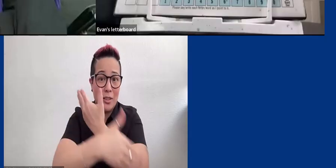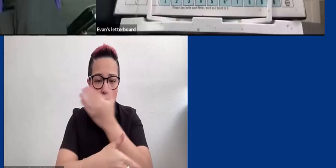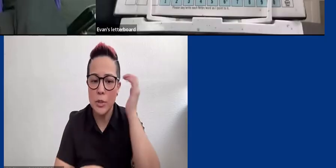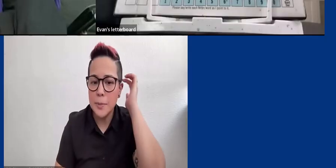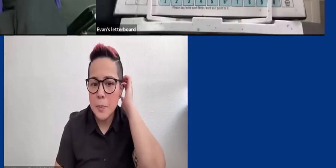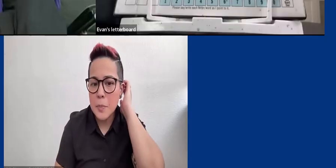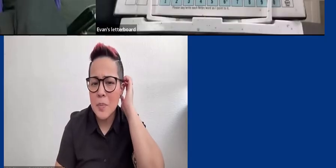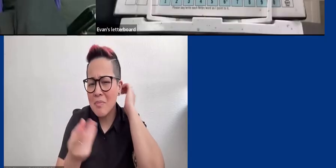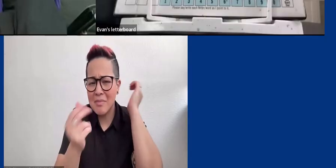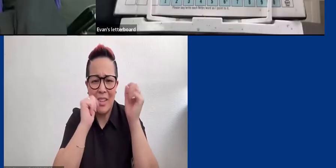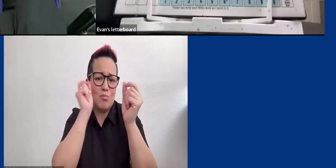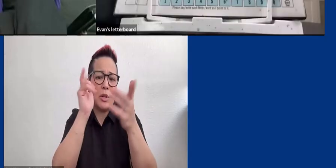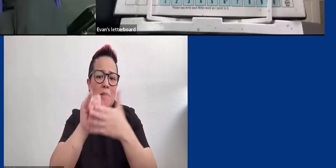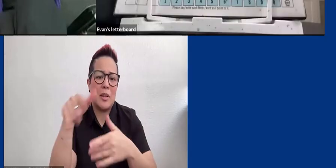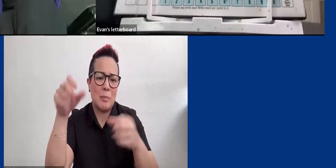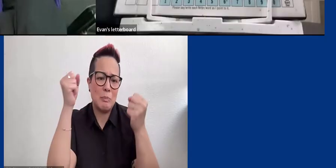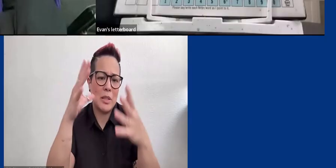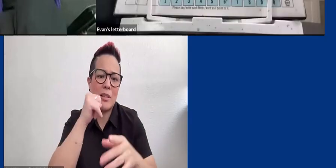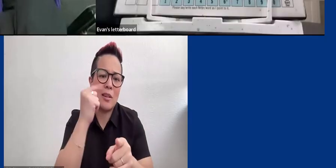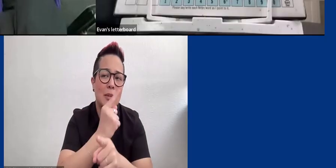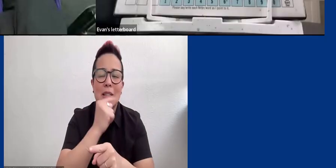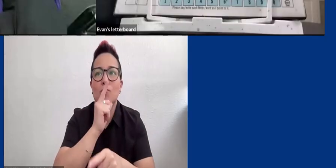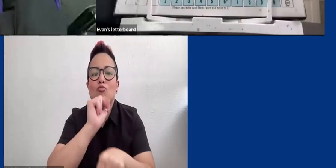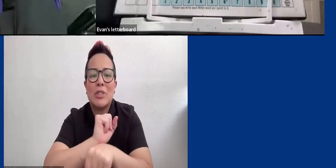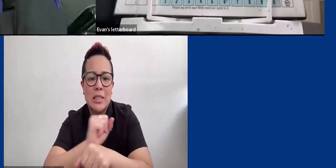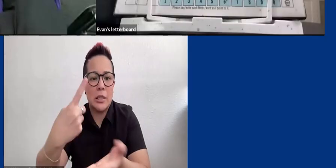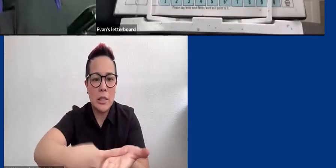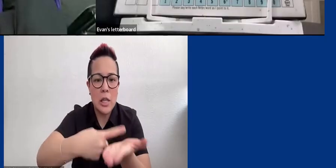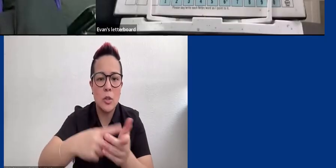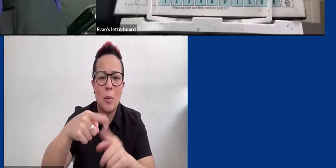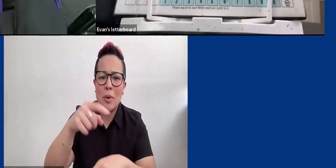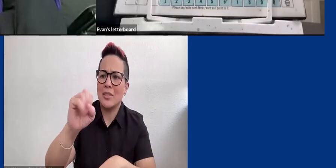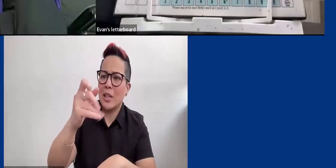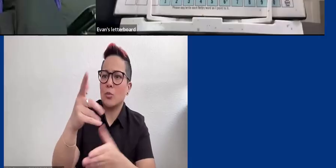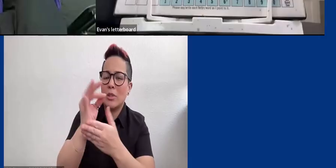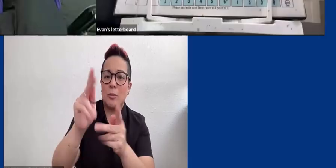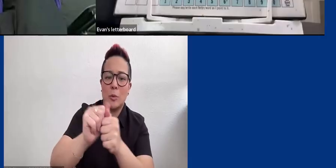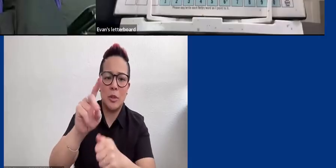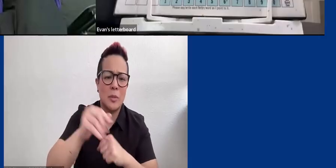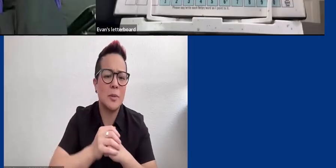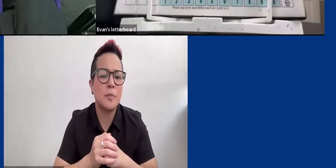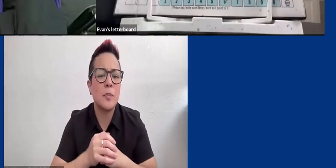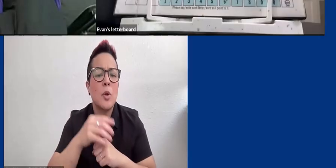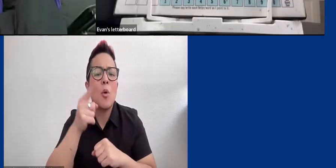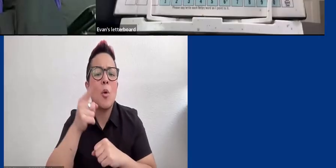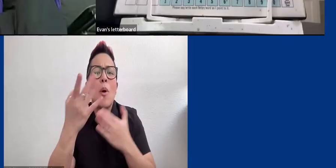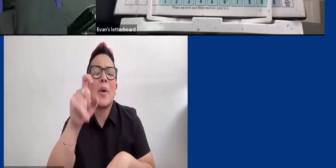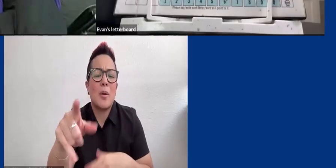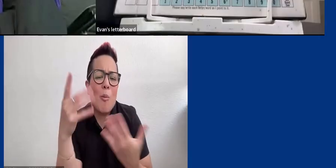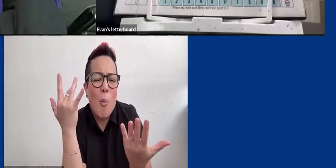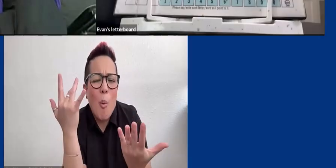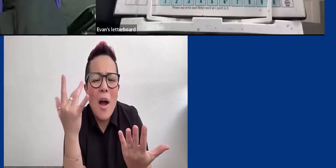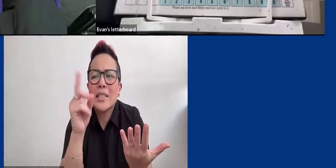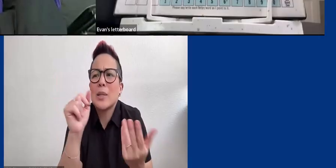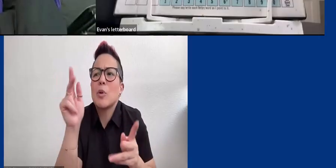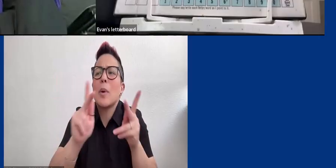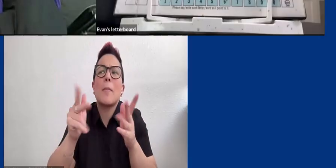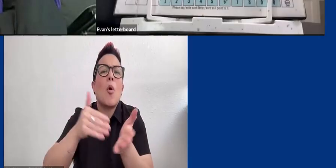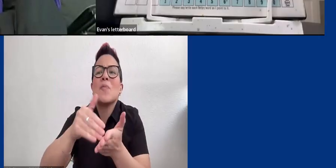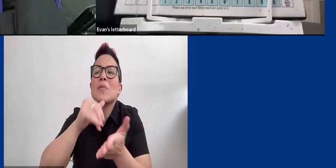ask why are disabled people sheltered from sex that is a hard question to answer because few people